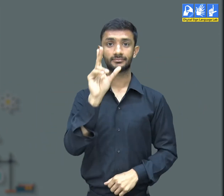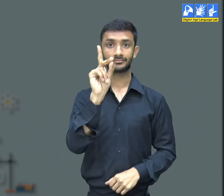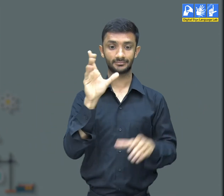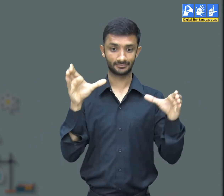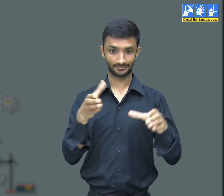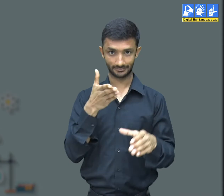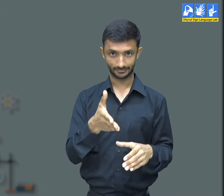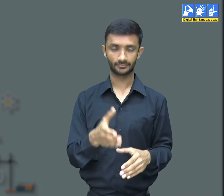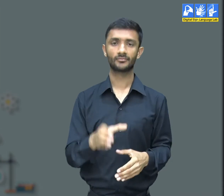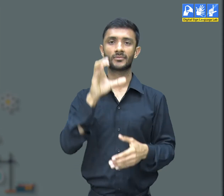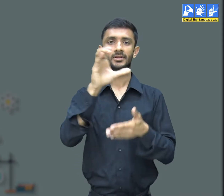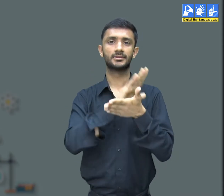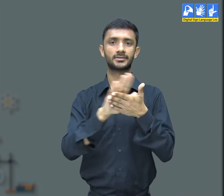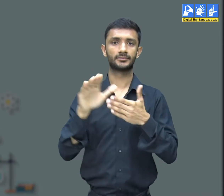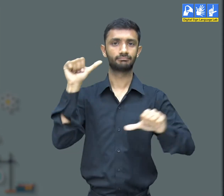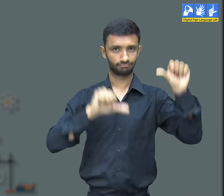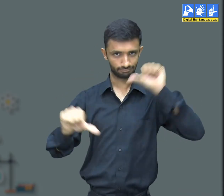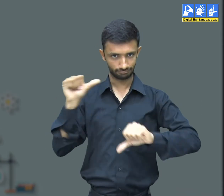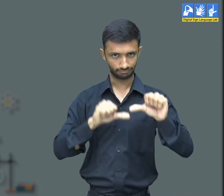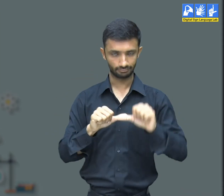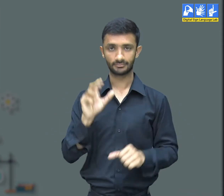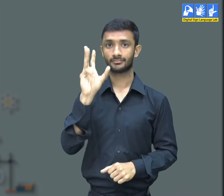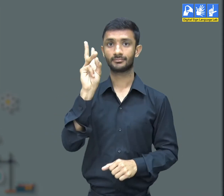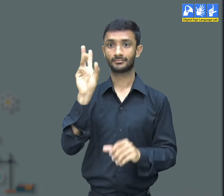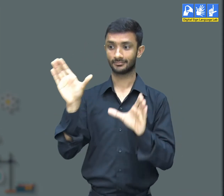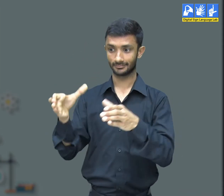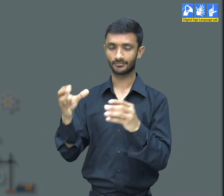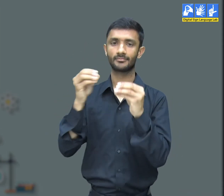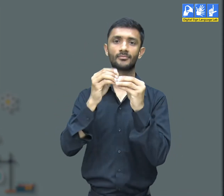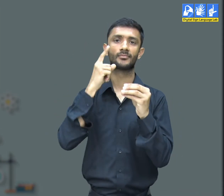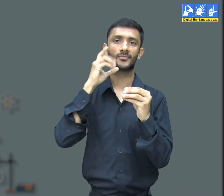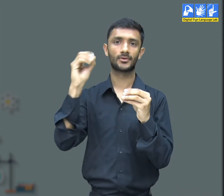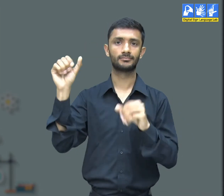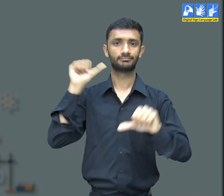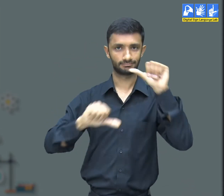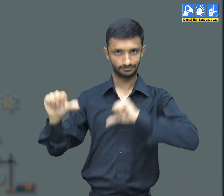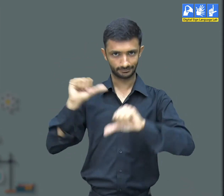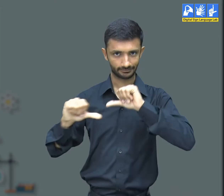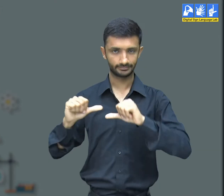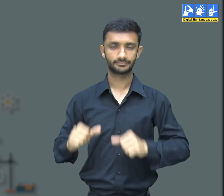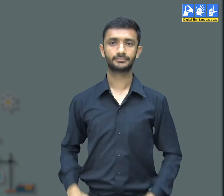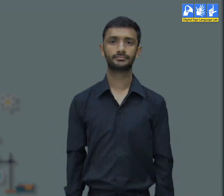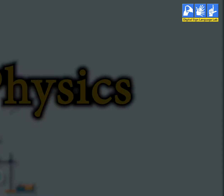Second is Chemistry. And the third is Biology.